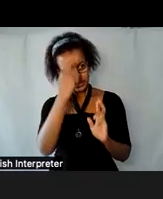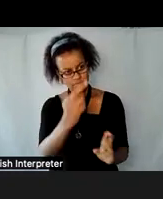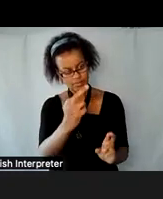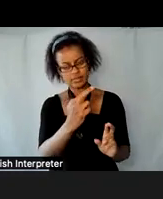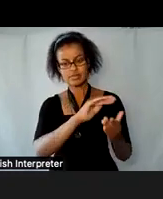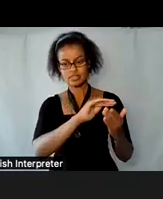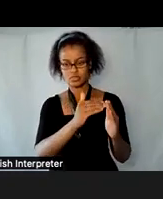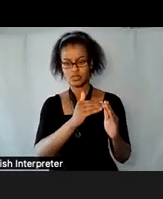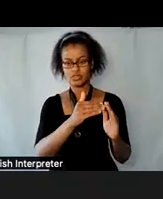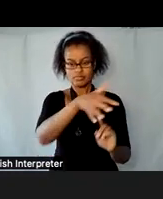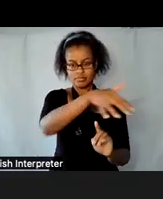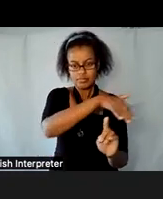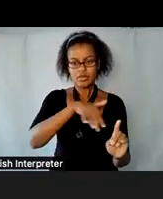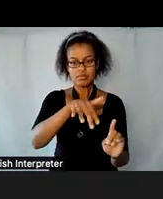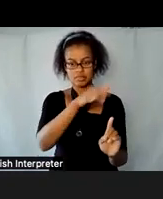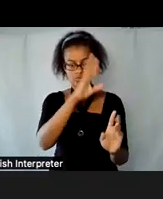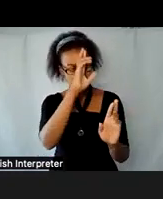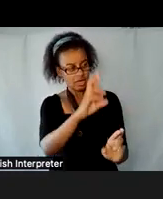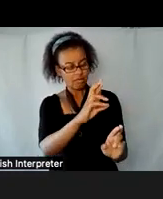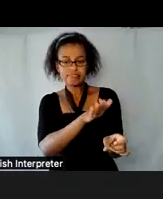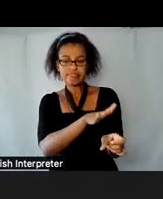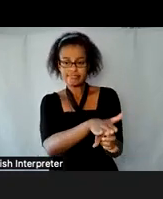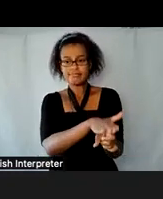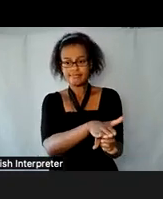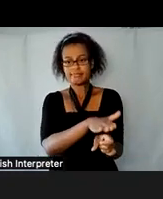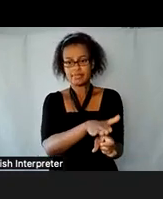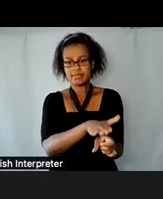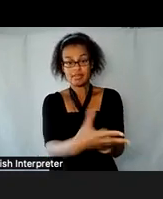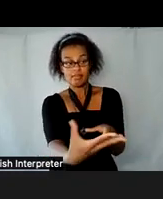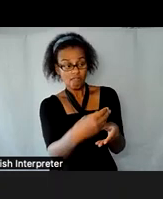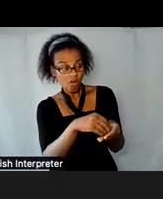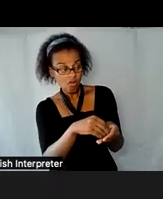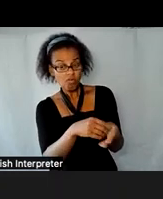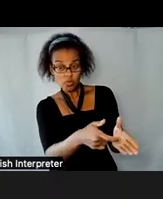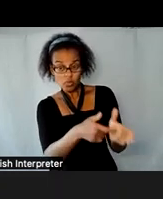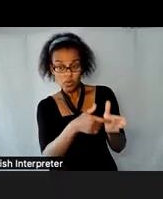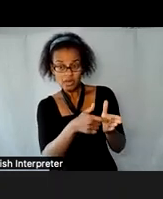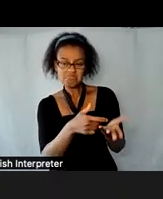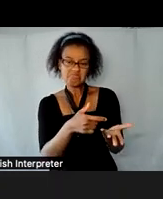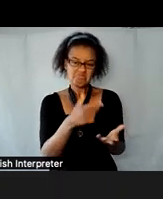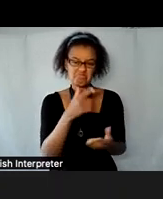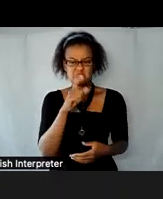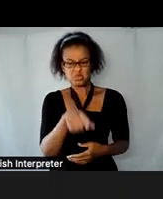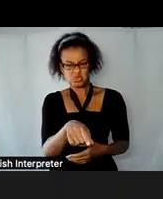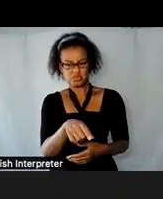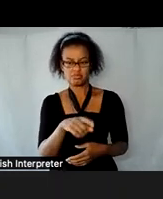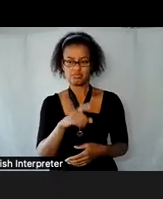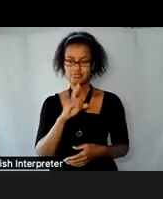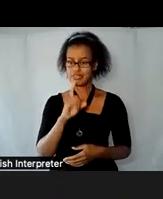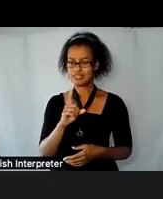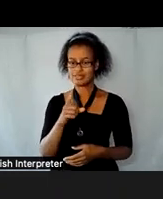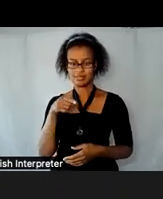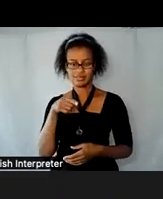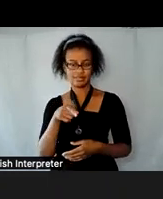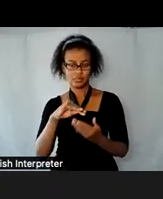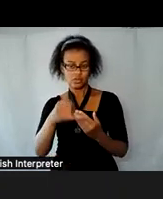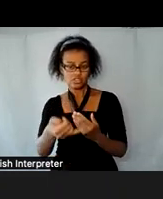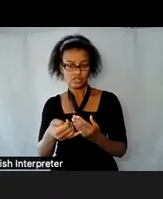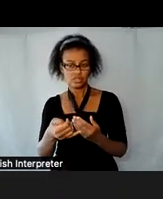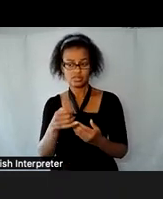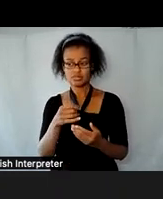But to answer you know, the question about eligibility, really any project can be eligible,